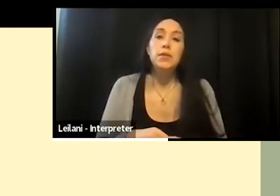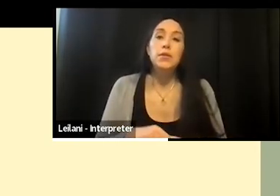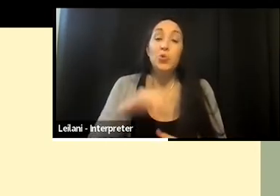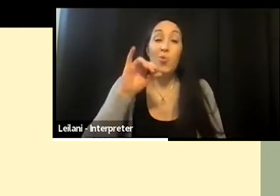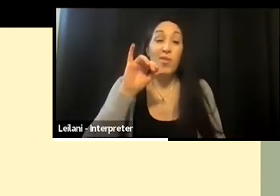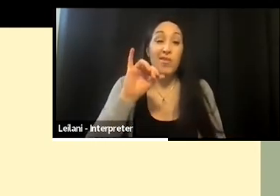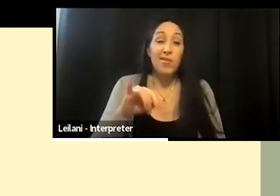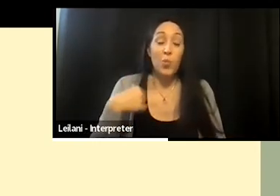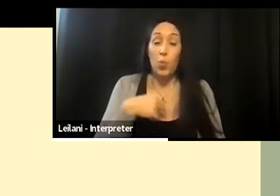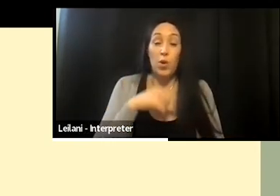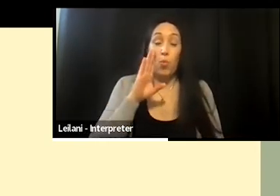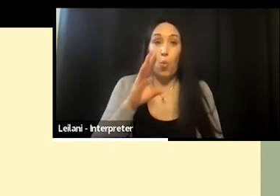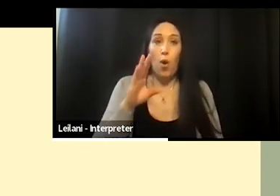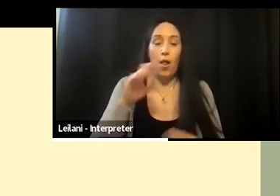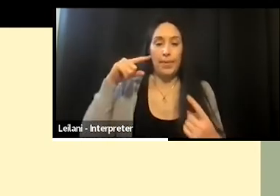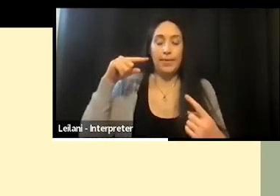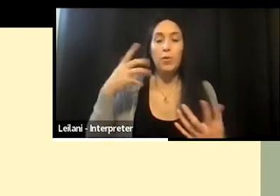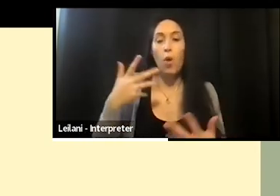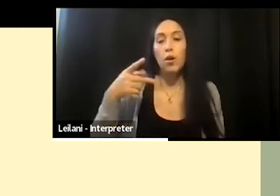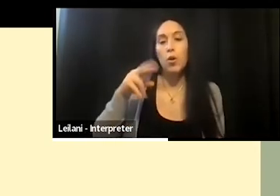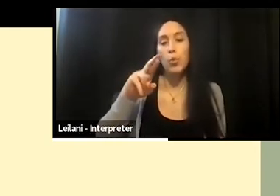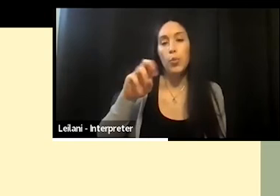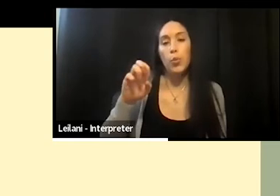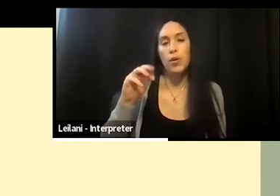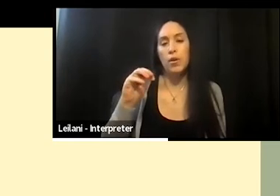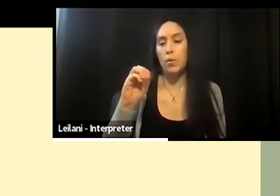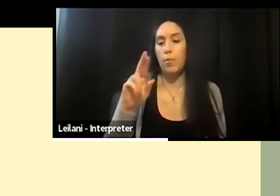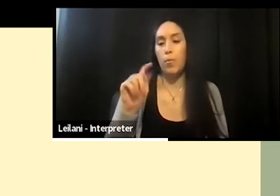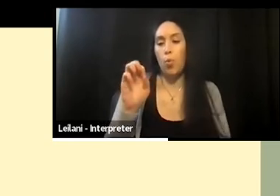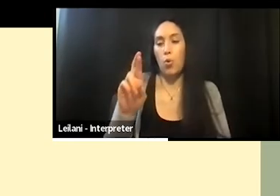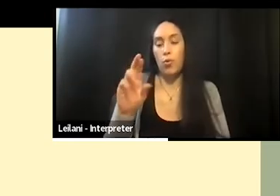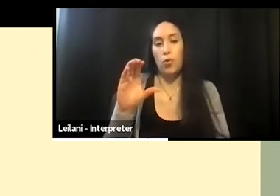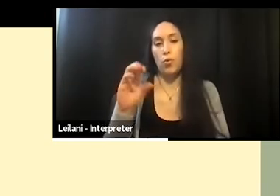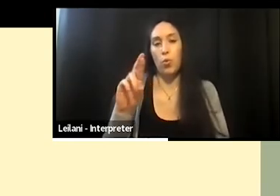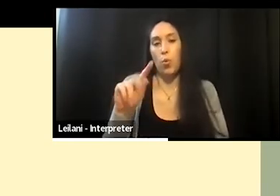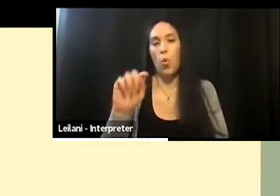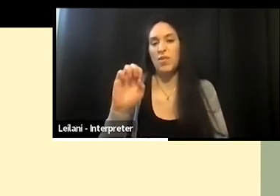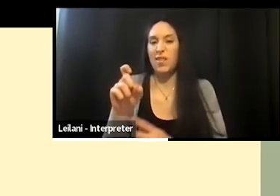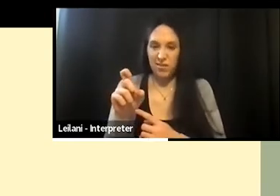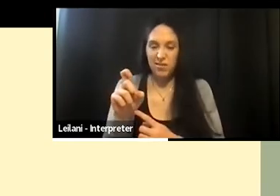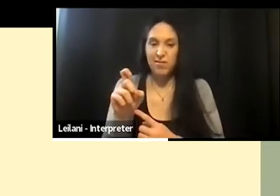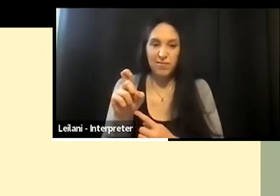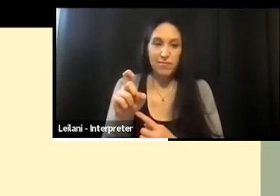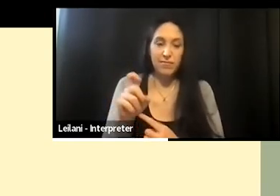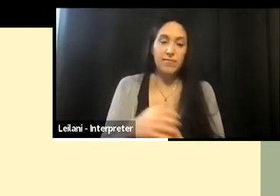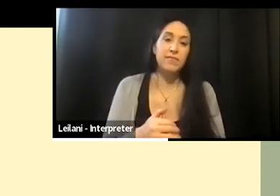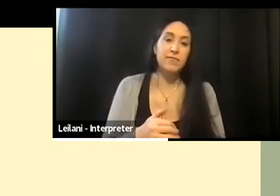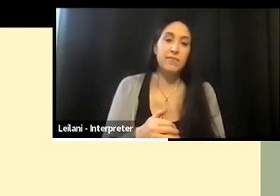as we ground ourselves in compassionate embodiment. We are coming from a place that is about great kindness